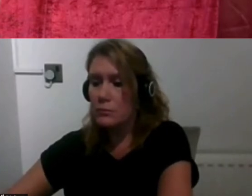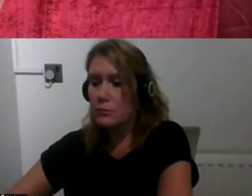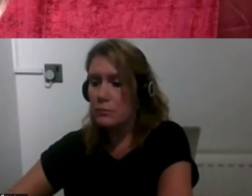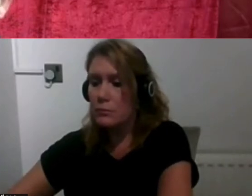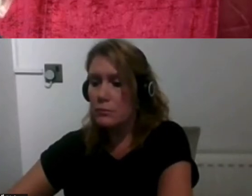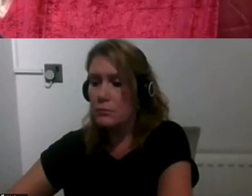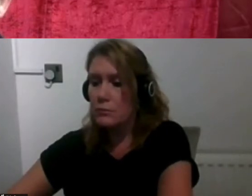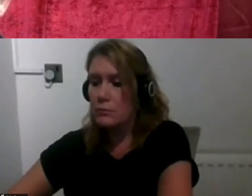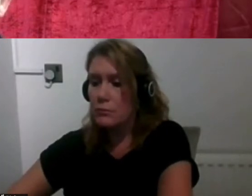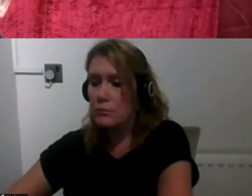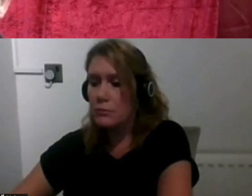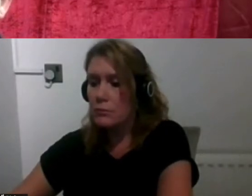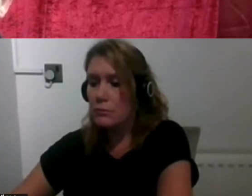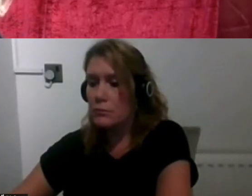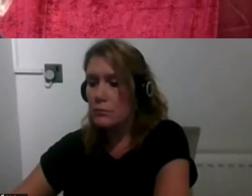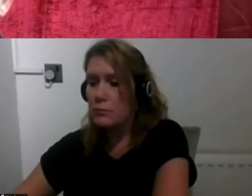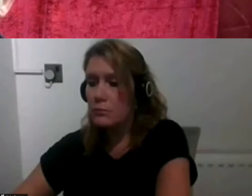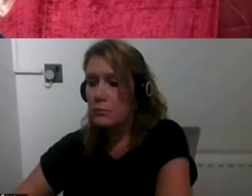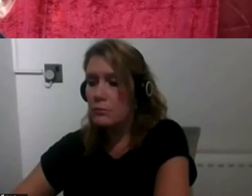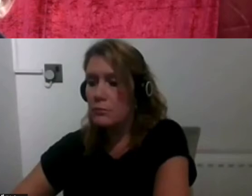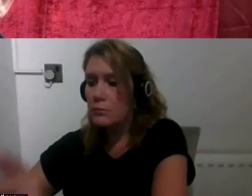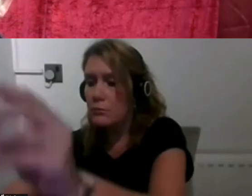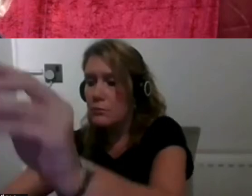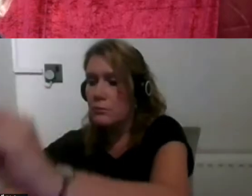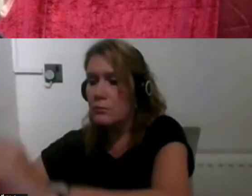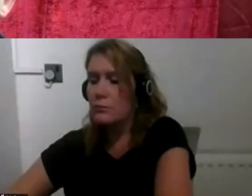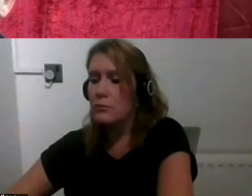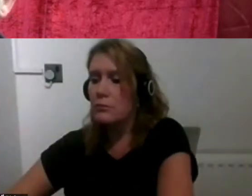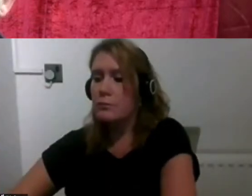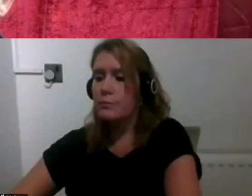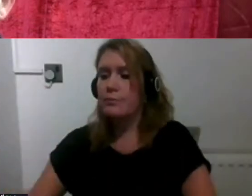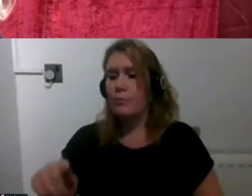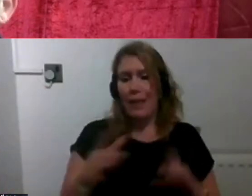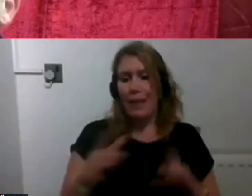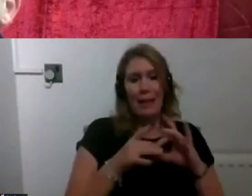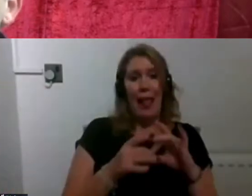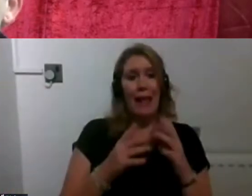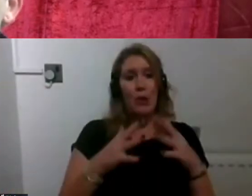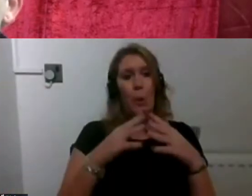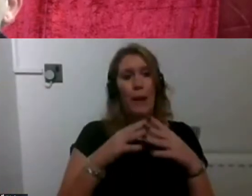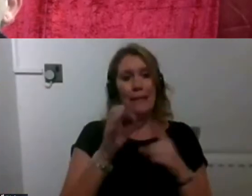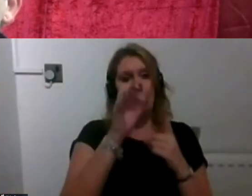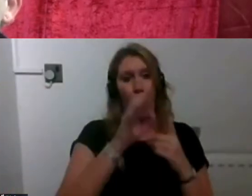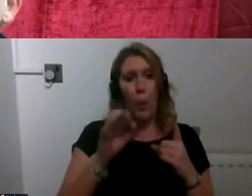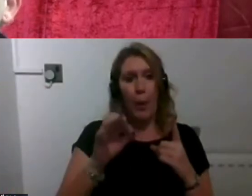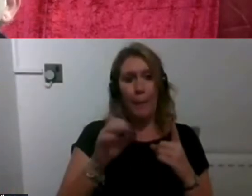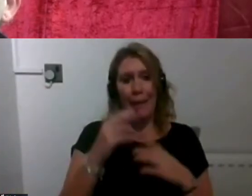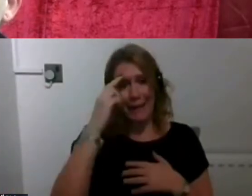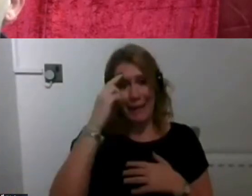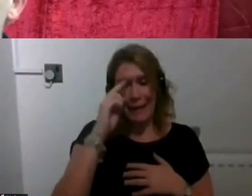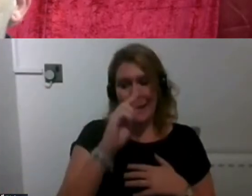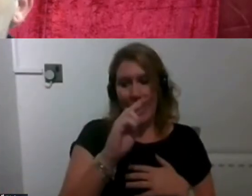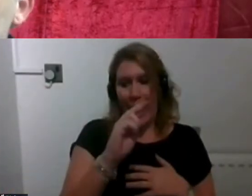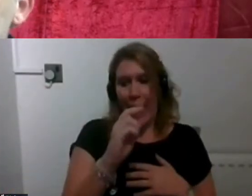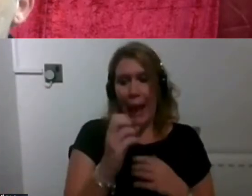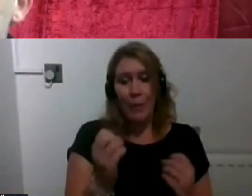this one is actually called The Illumination of Hope. Come hither, come gather,